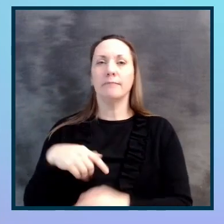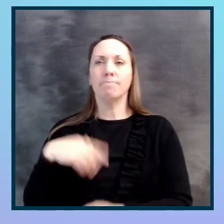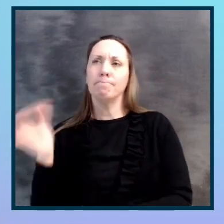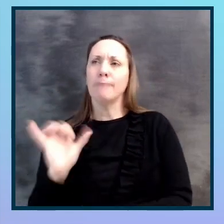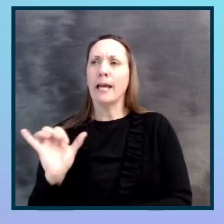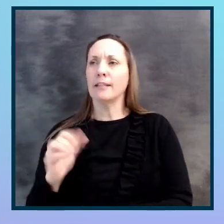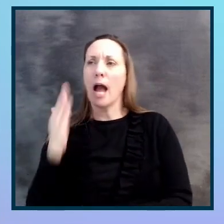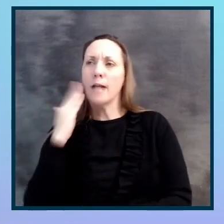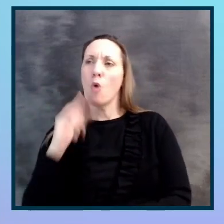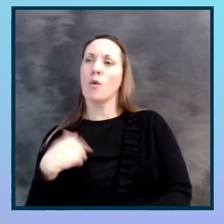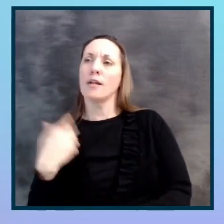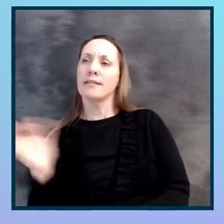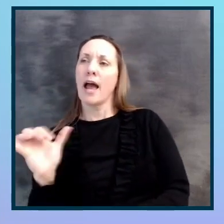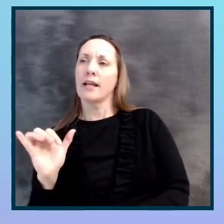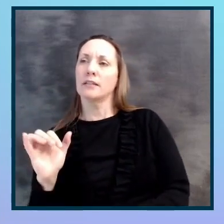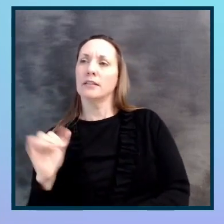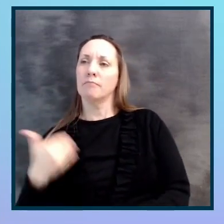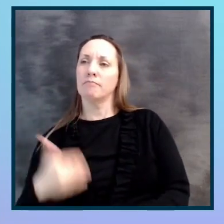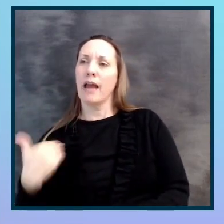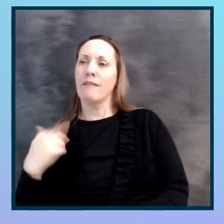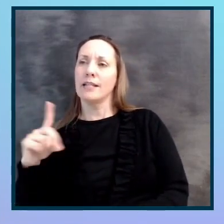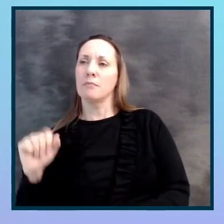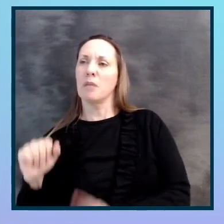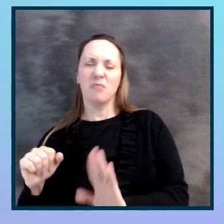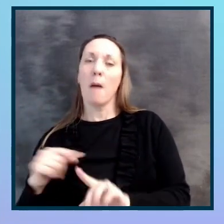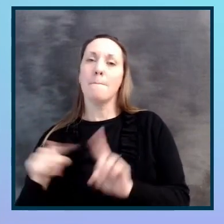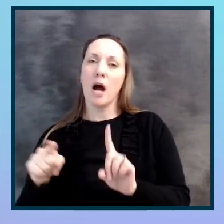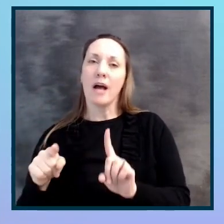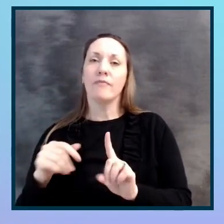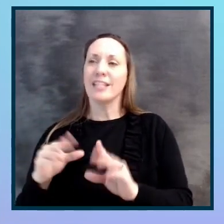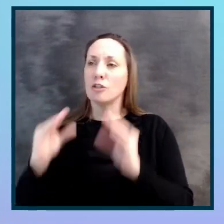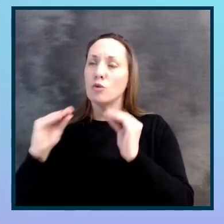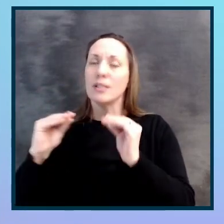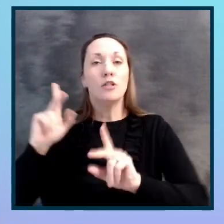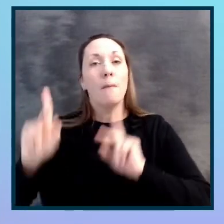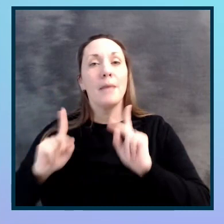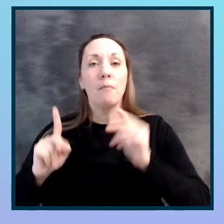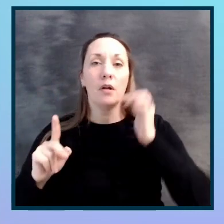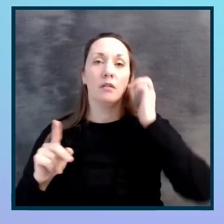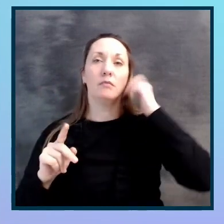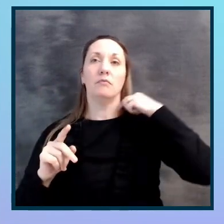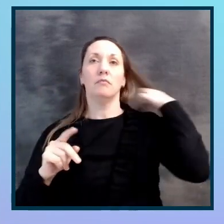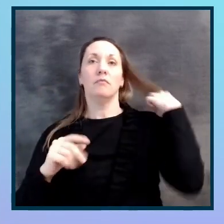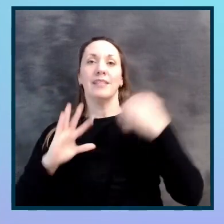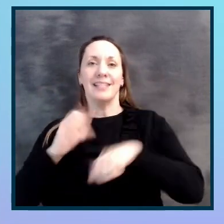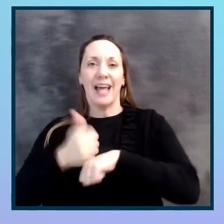to be disabled, but to just teach people, set out some challenges for people.